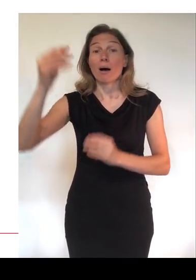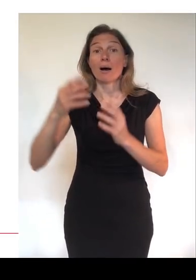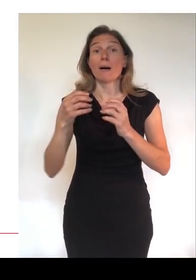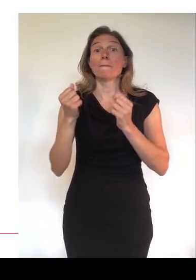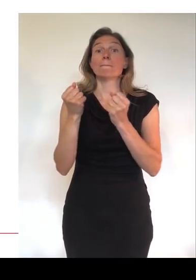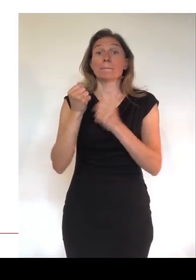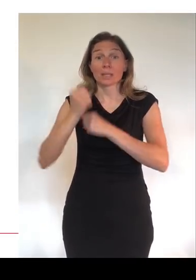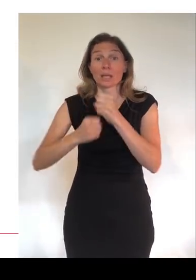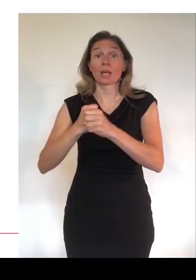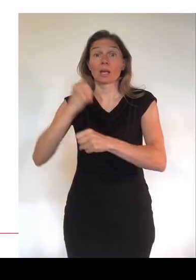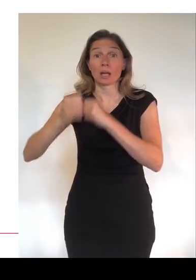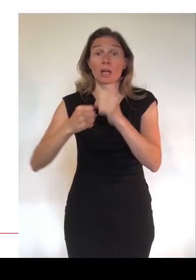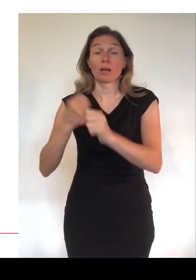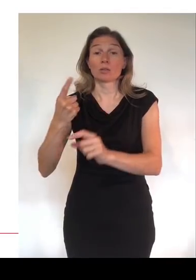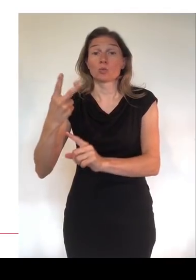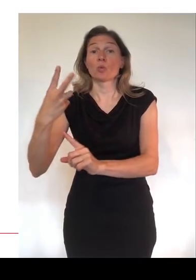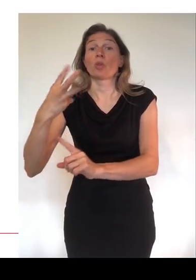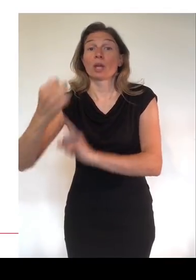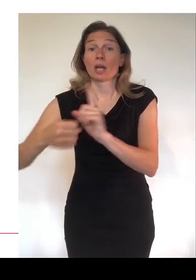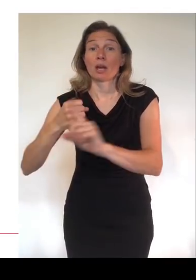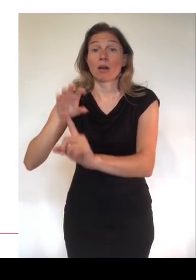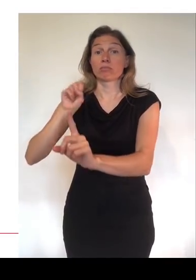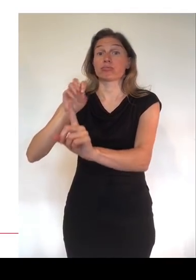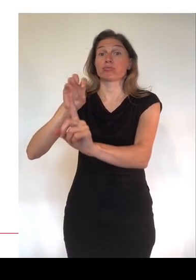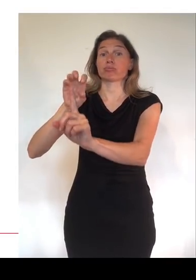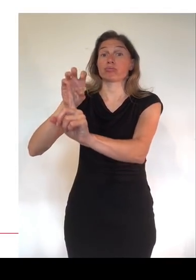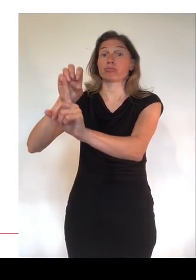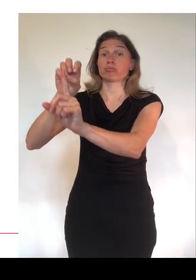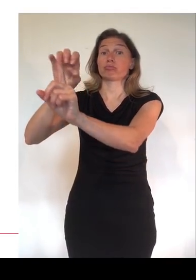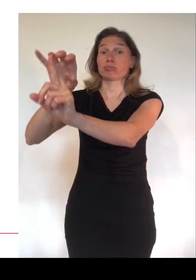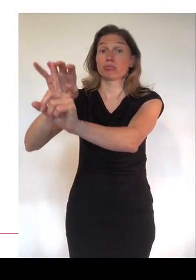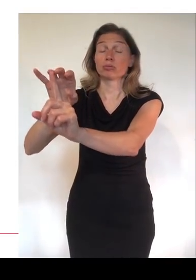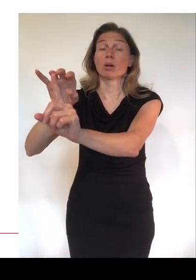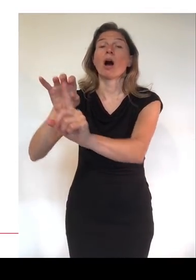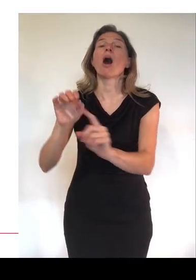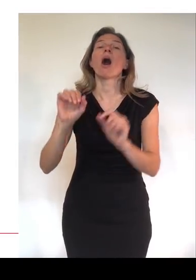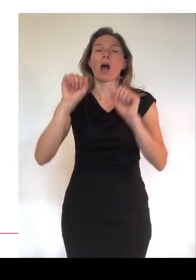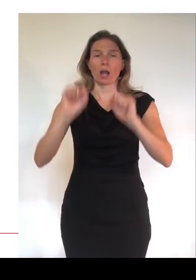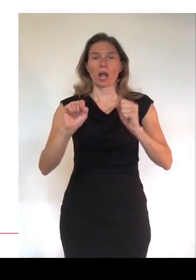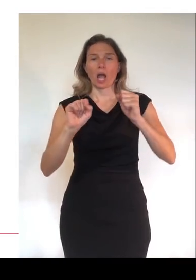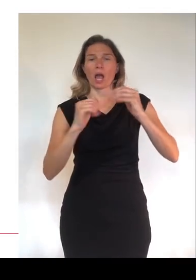acquisition and items that they might acquire in the first two years of sign